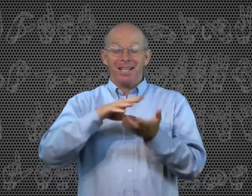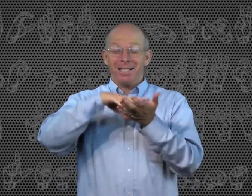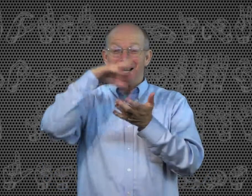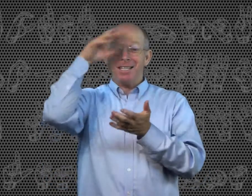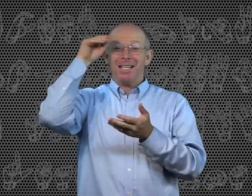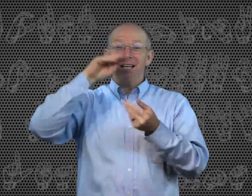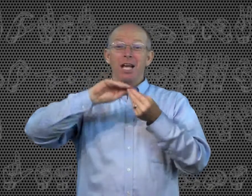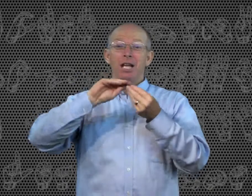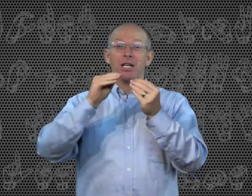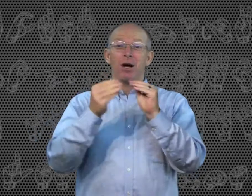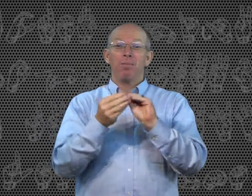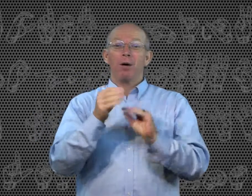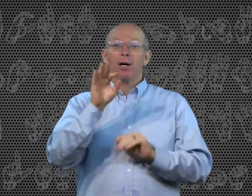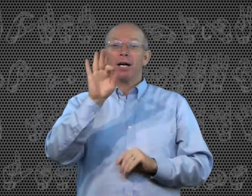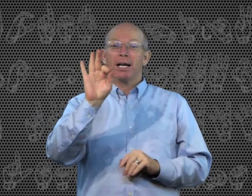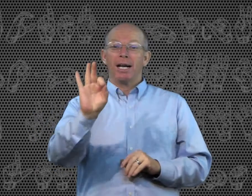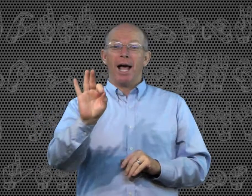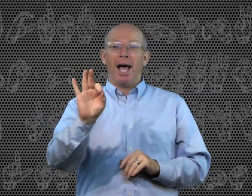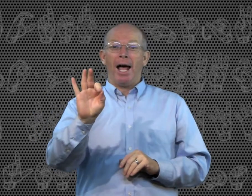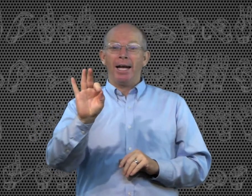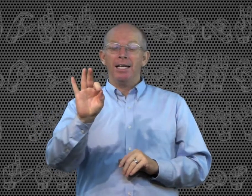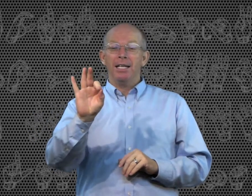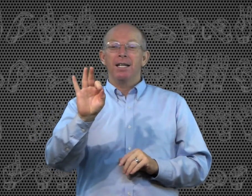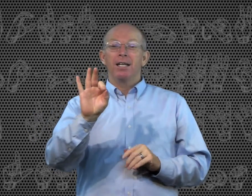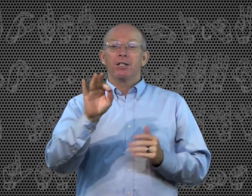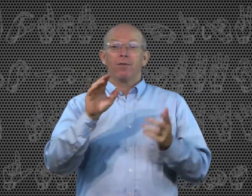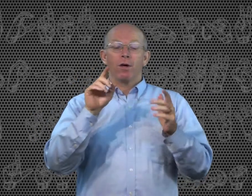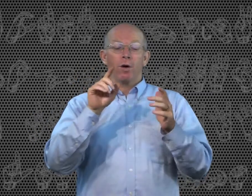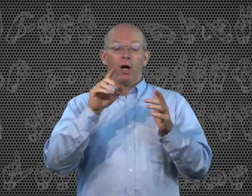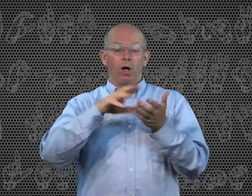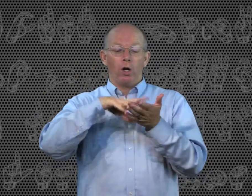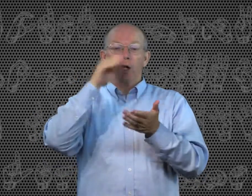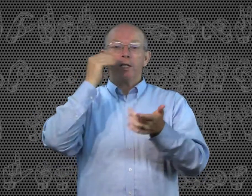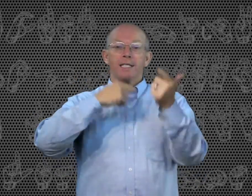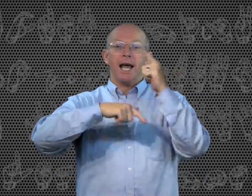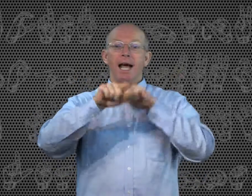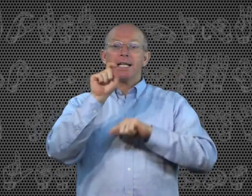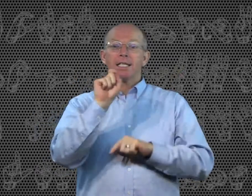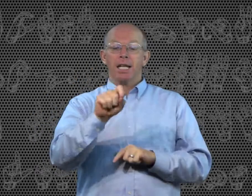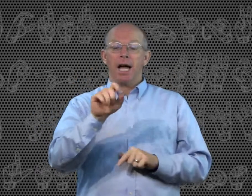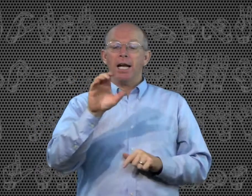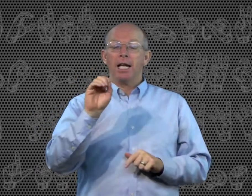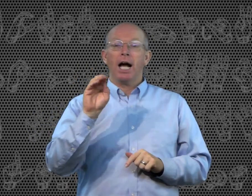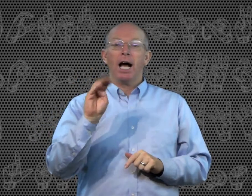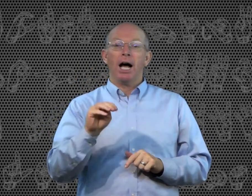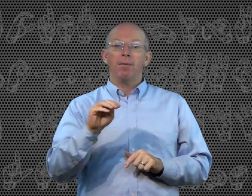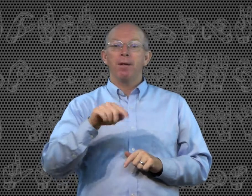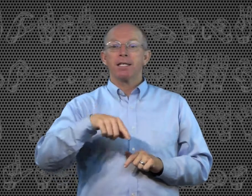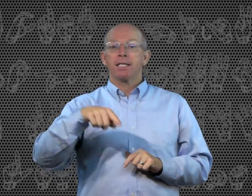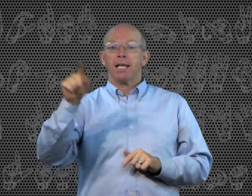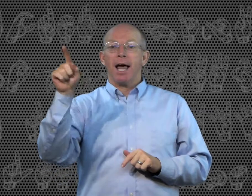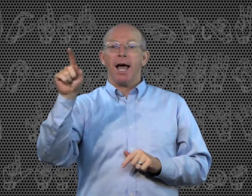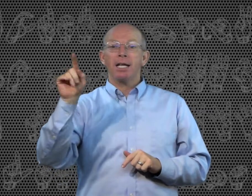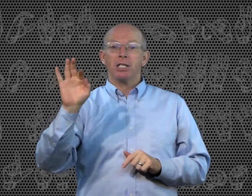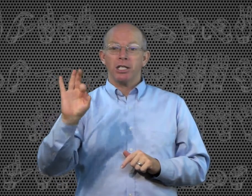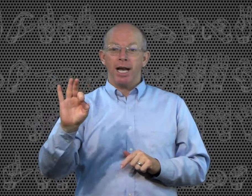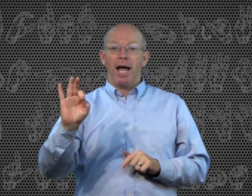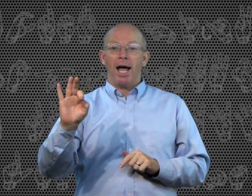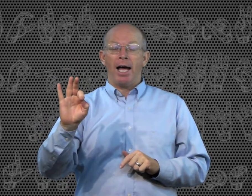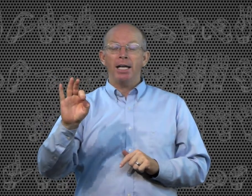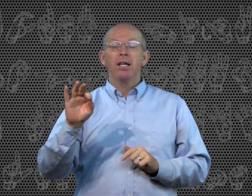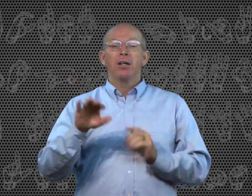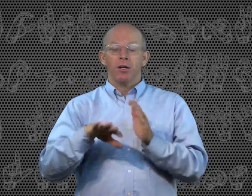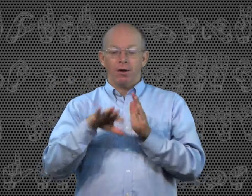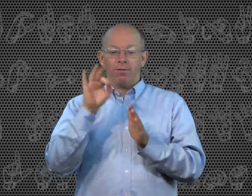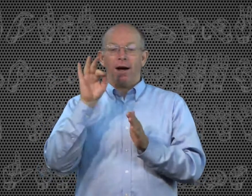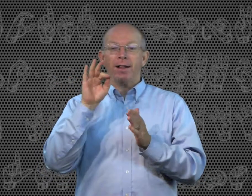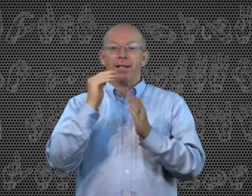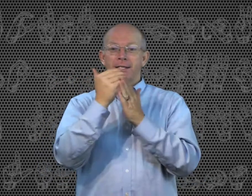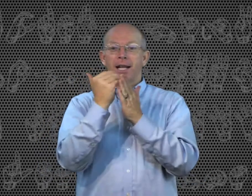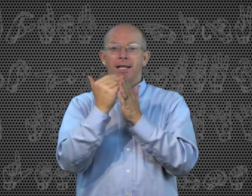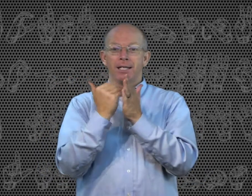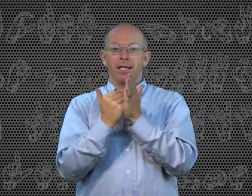This is lesson number 9. If you go to LearnSigns.com/9 you can find this lesson.